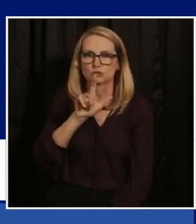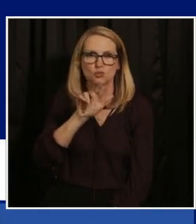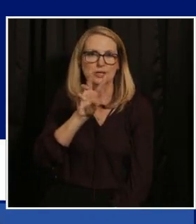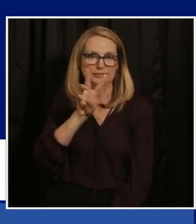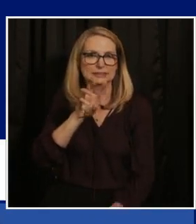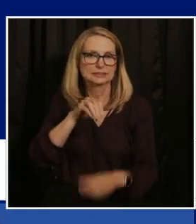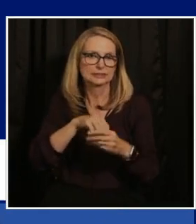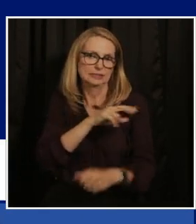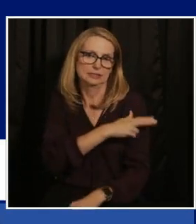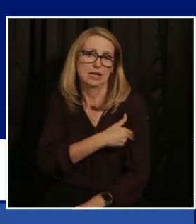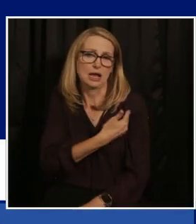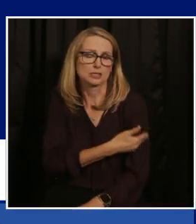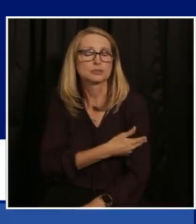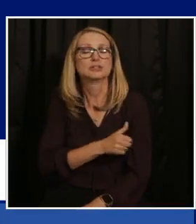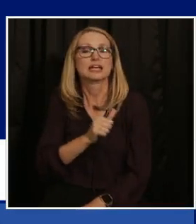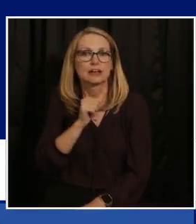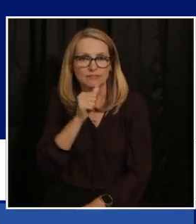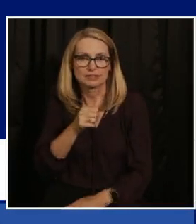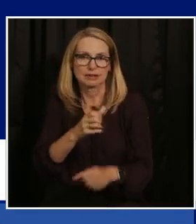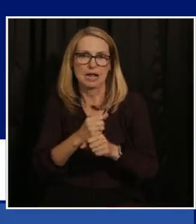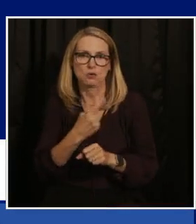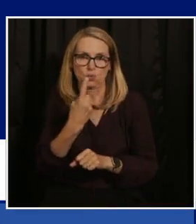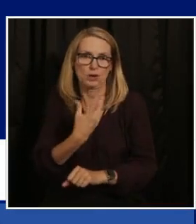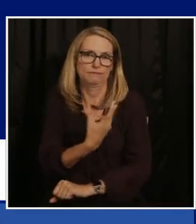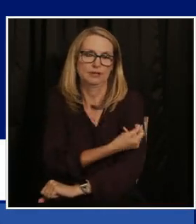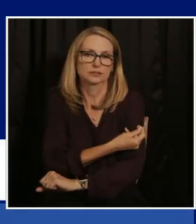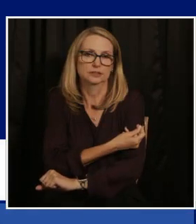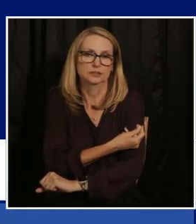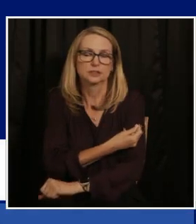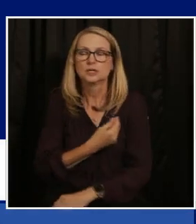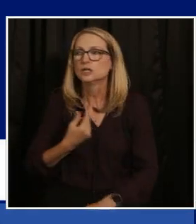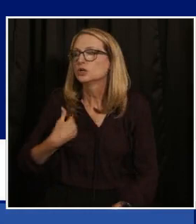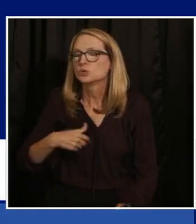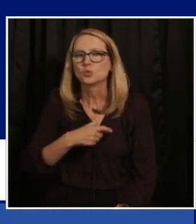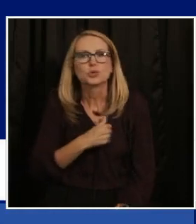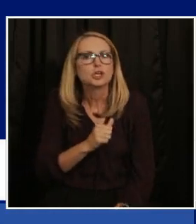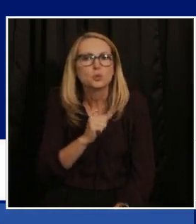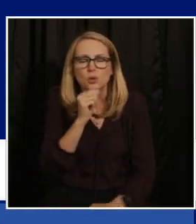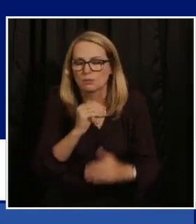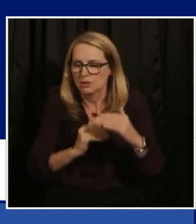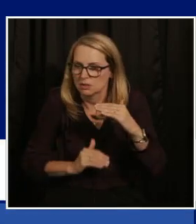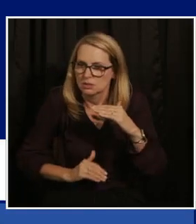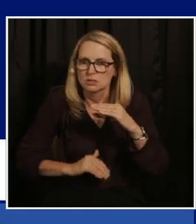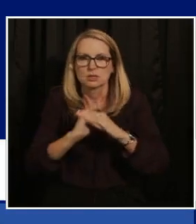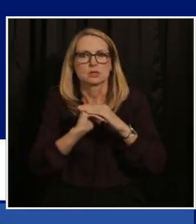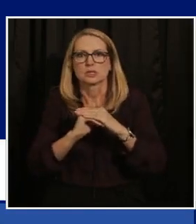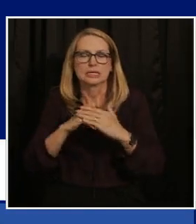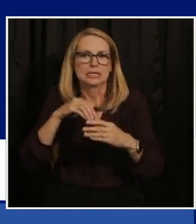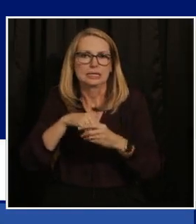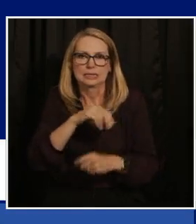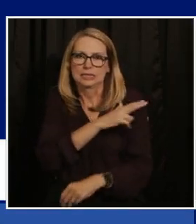not be anything close to hospital capacity or crisis or icu limits if everybody was vaccinated